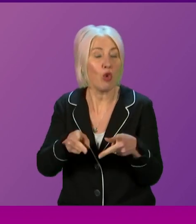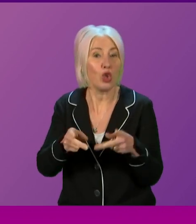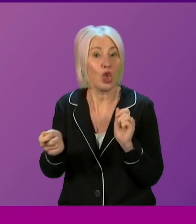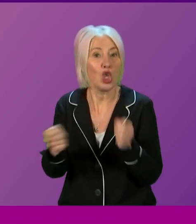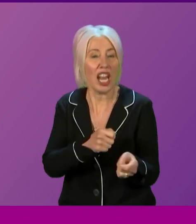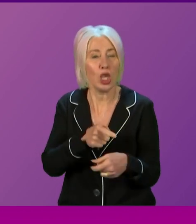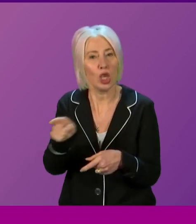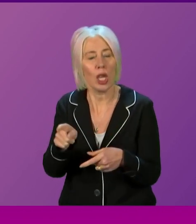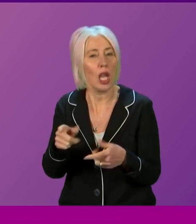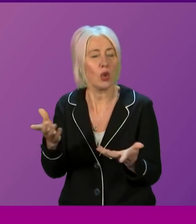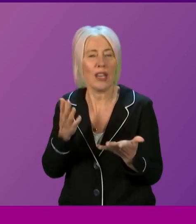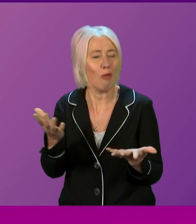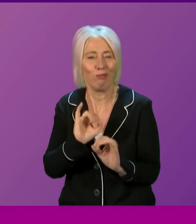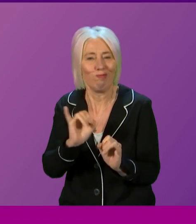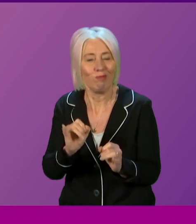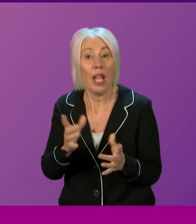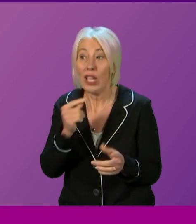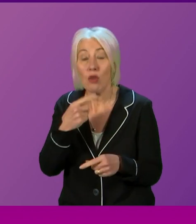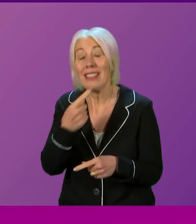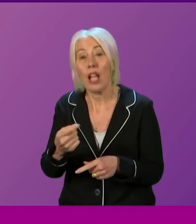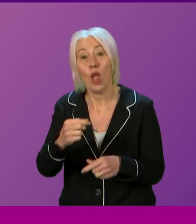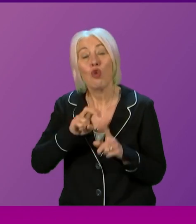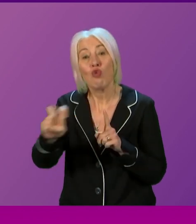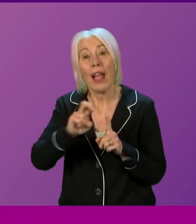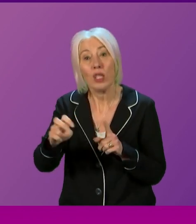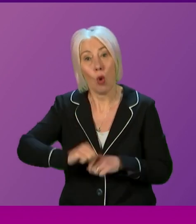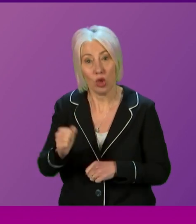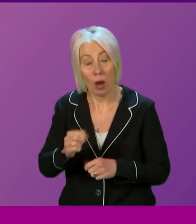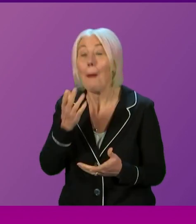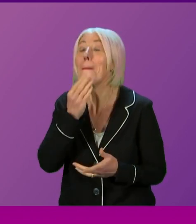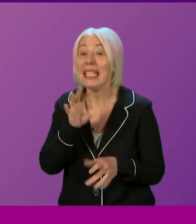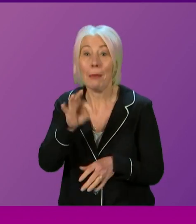Will the First Minister now instruct Transport Scotland to select that route and make it